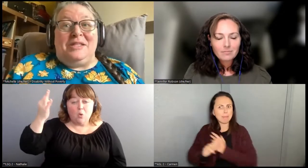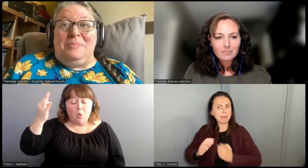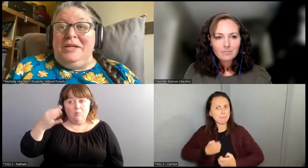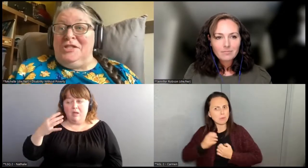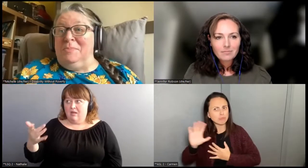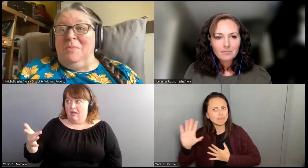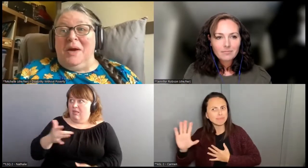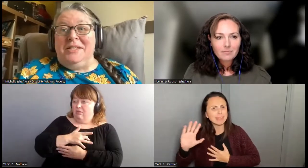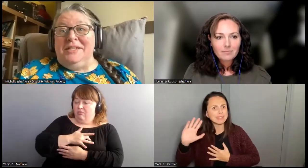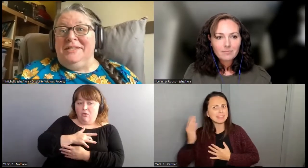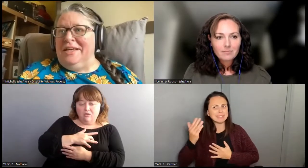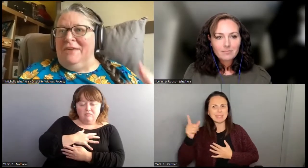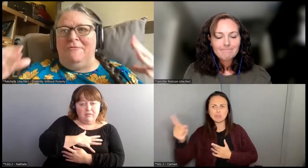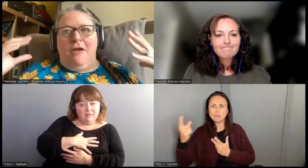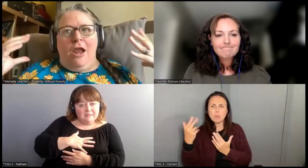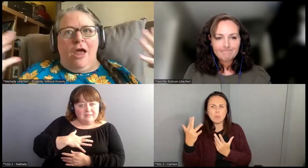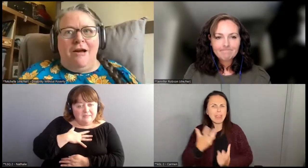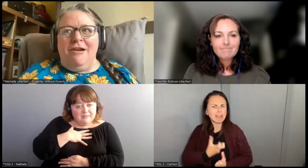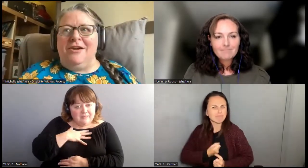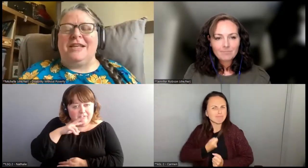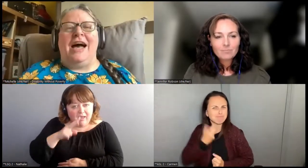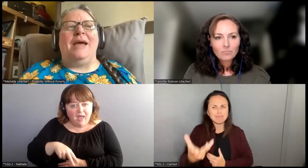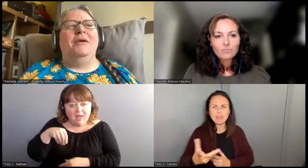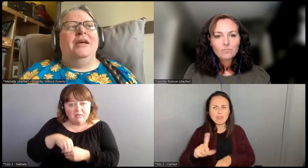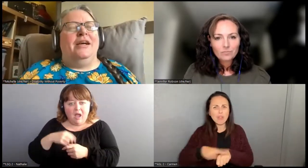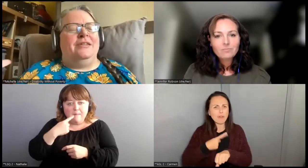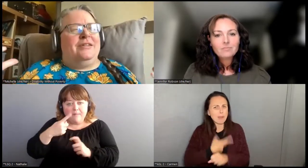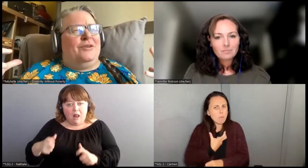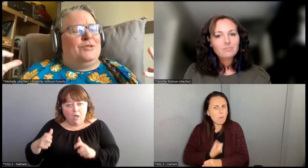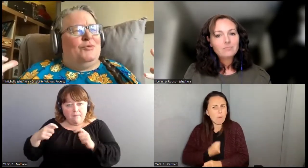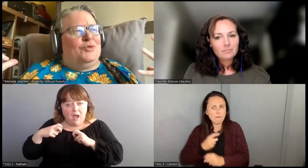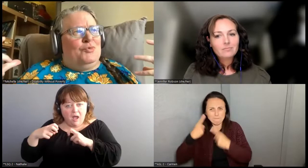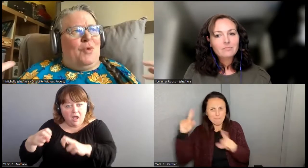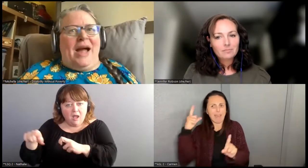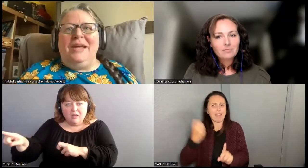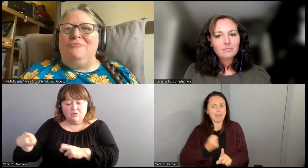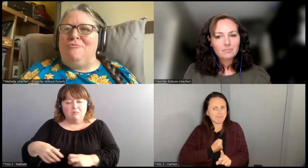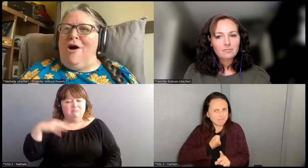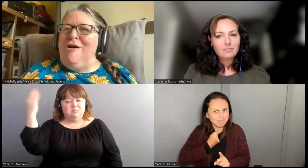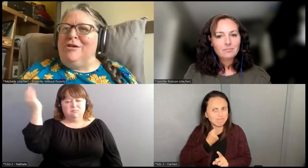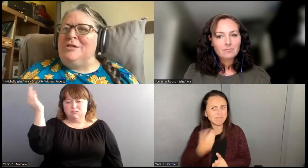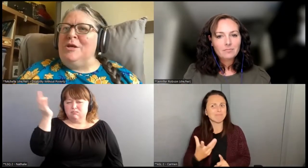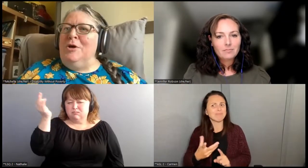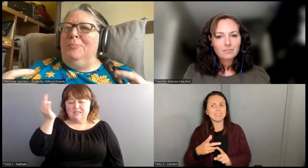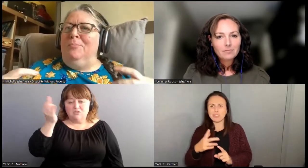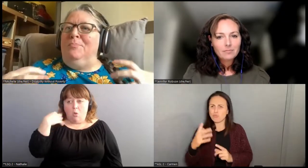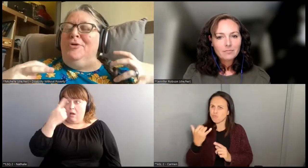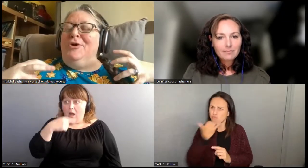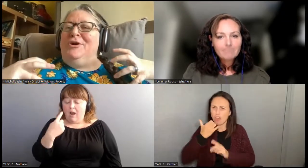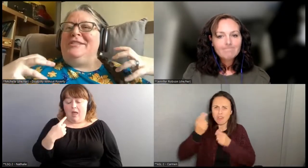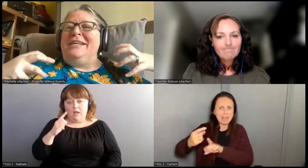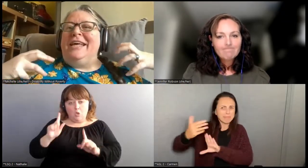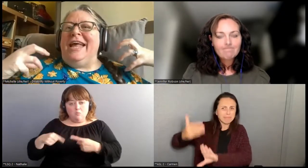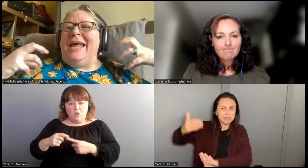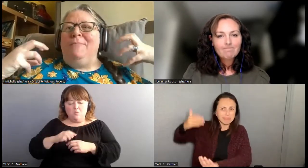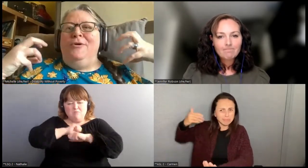THE SPEECH SHE HAD BEEN WAITING TO GIVE FOR A LONG, LONG TIME. TO RIGHT WRONGS. BUT IT